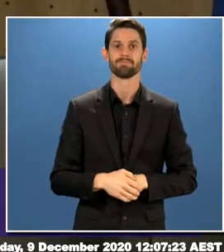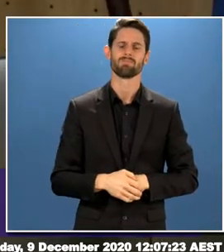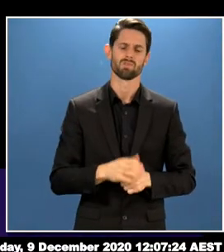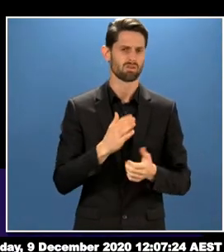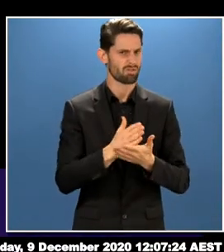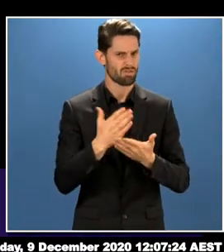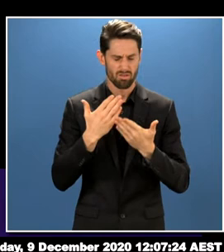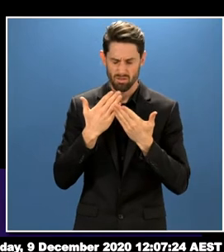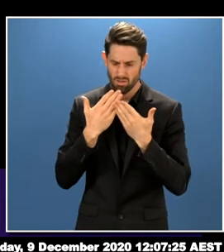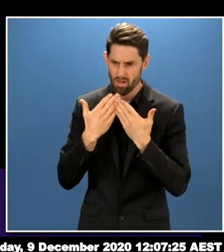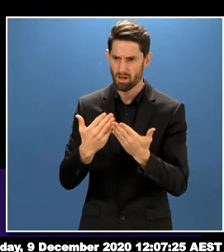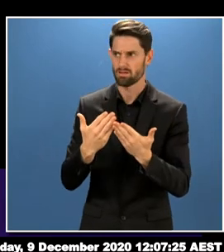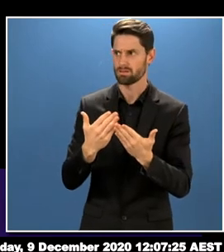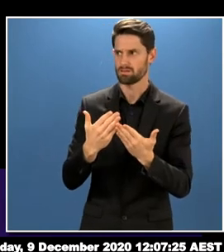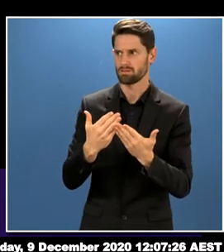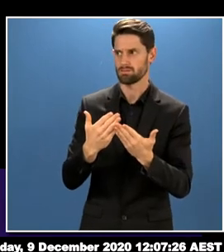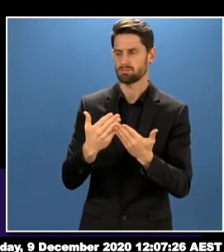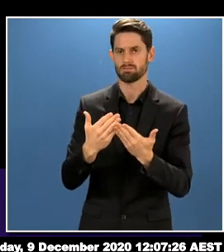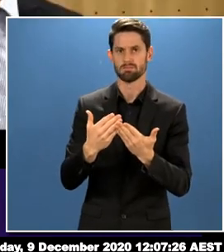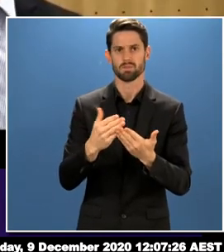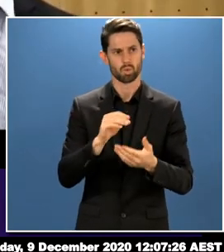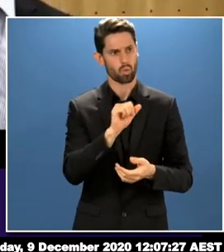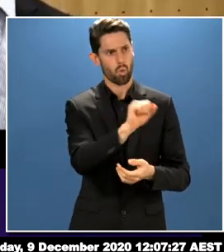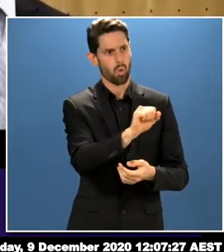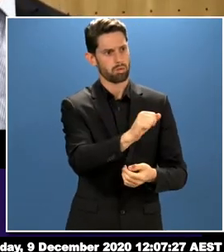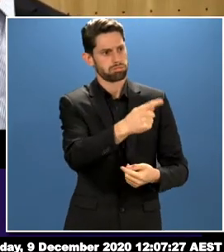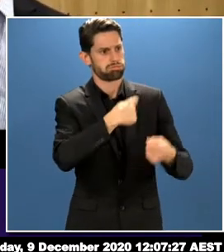I think your giving evidence today, as well as your work,